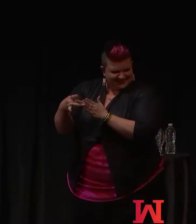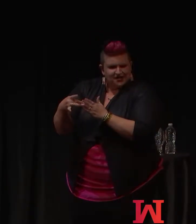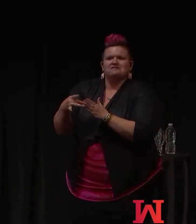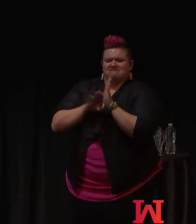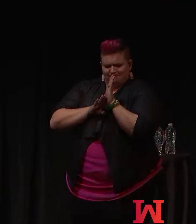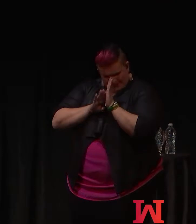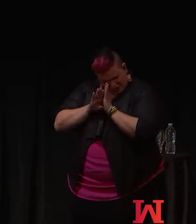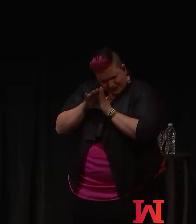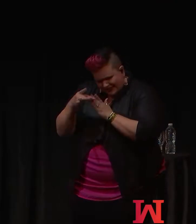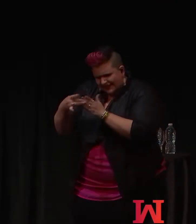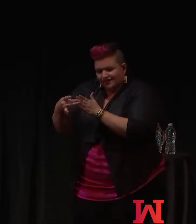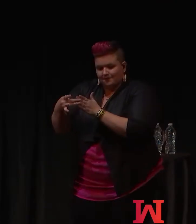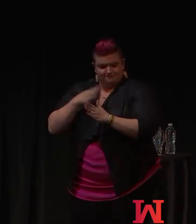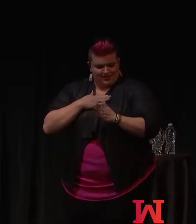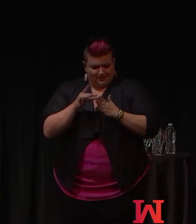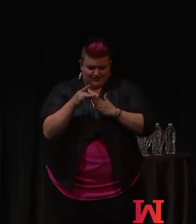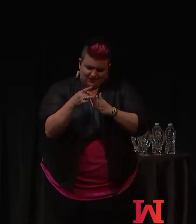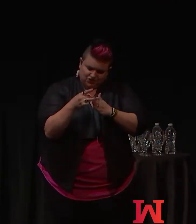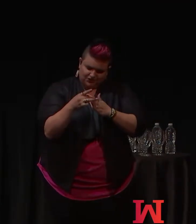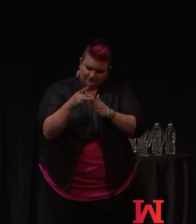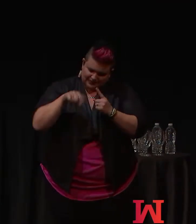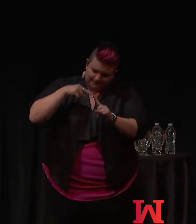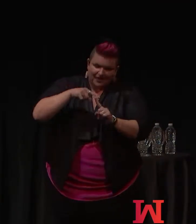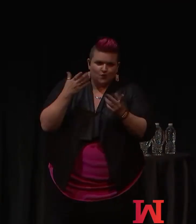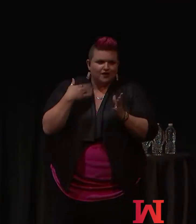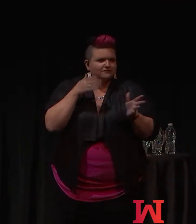so much of my leadership has really been about listening